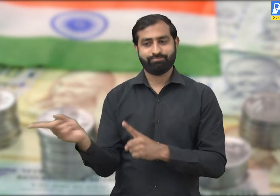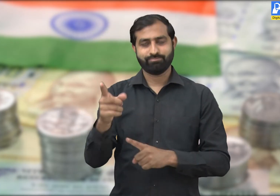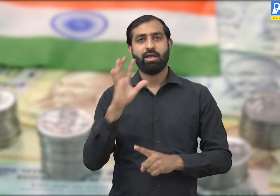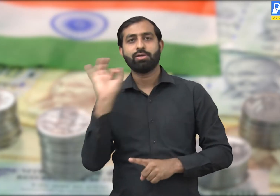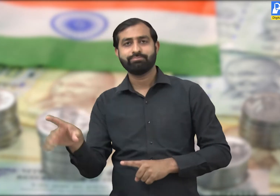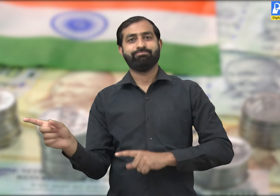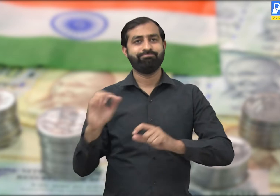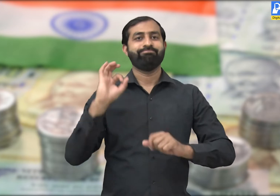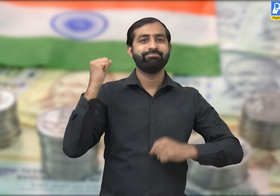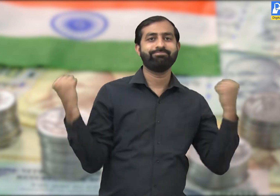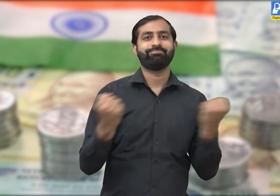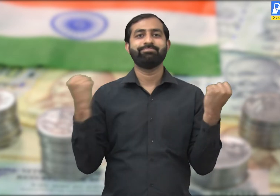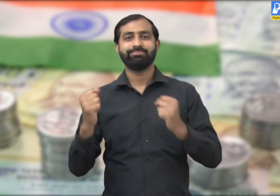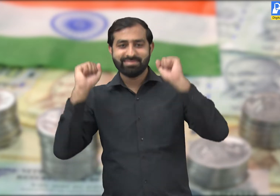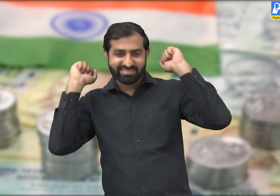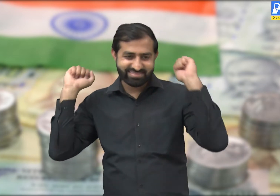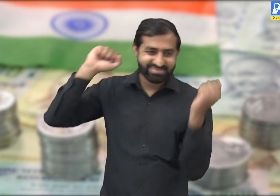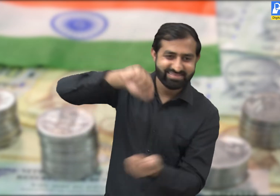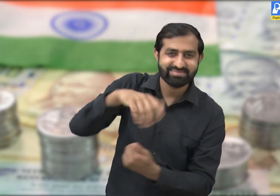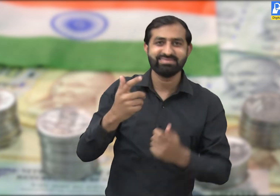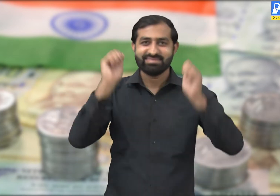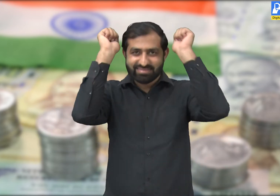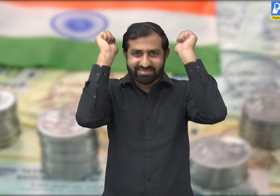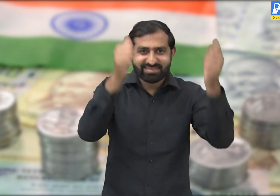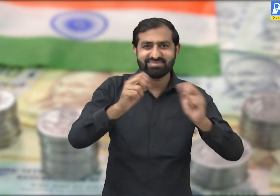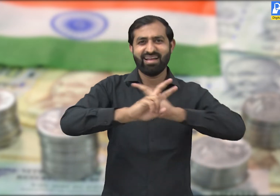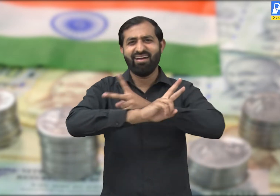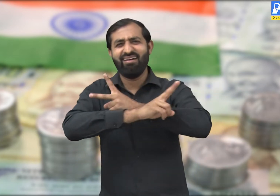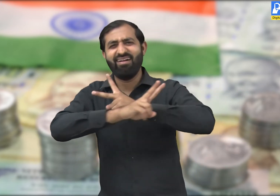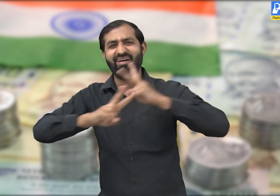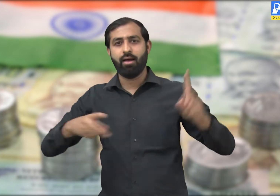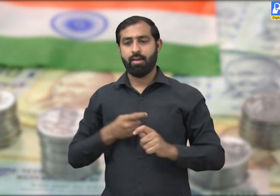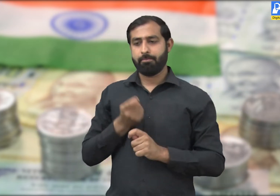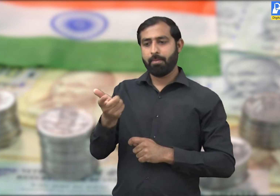Hence, I will employ a couple of helpers to work at the shop.